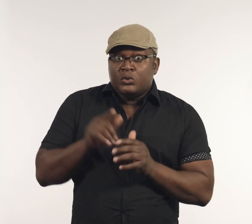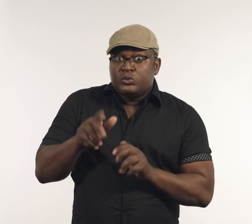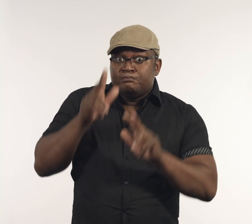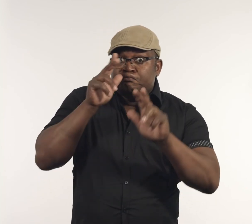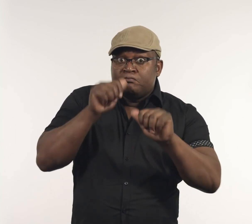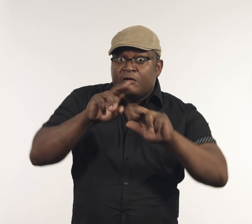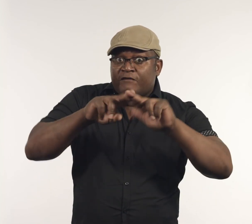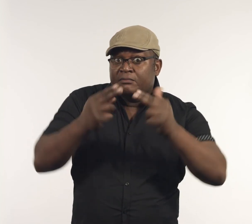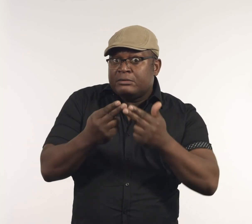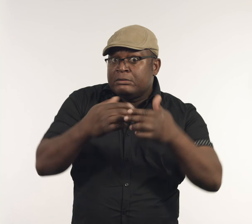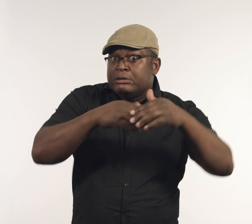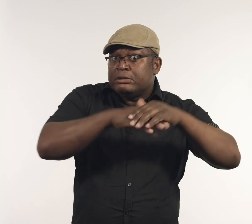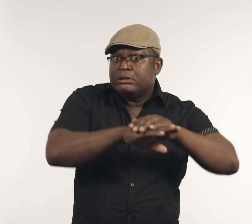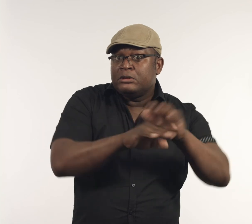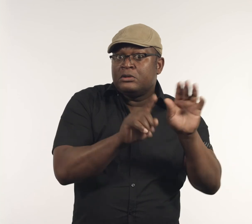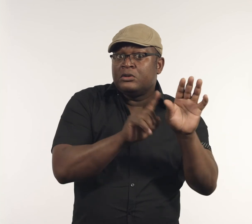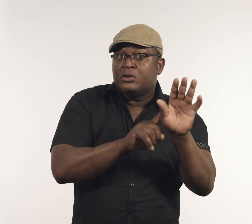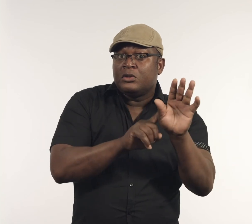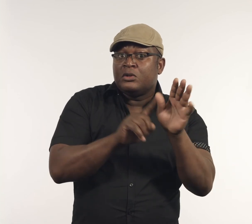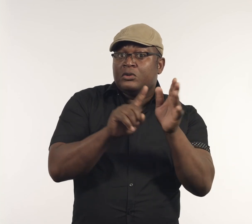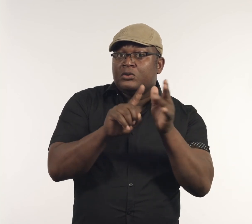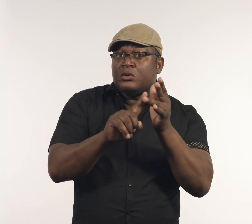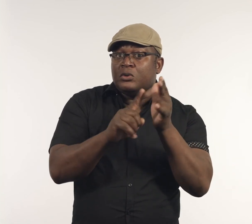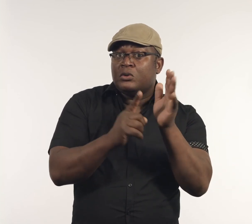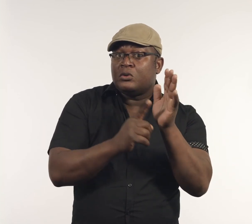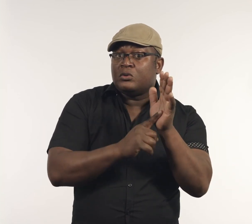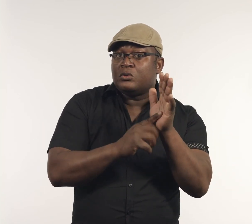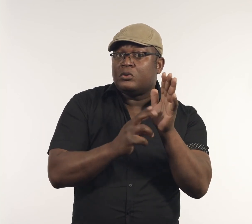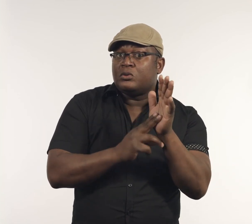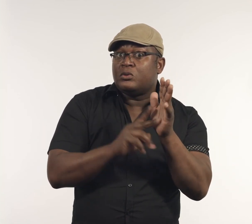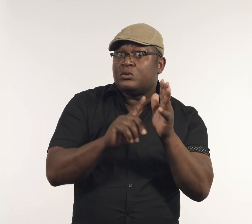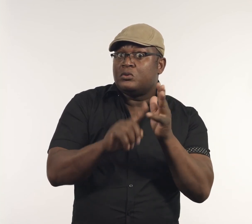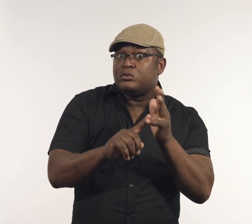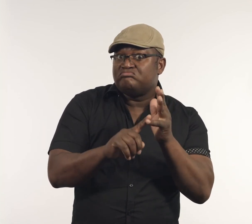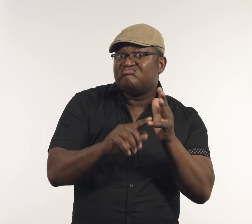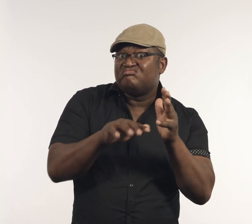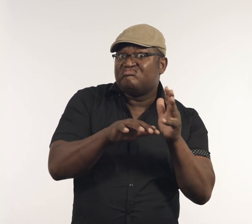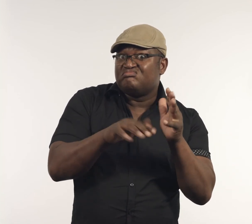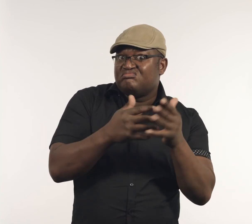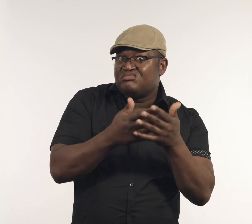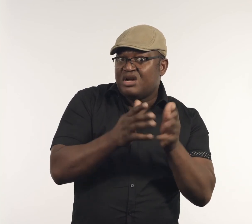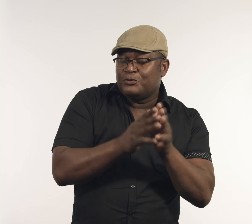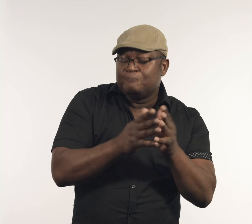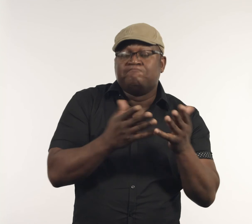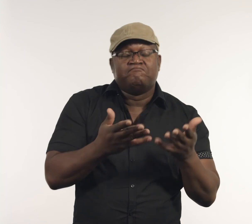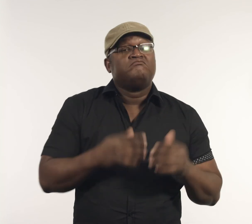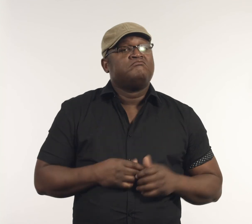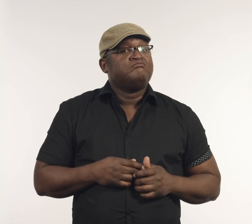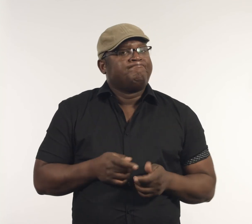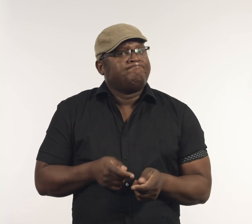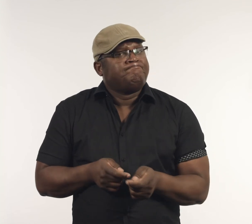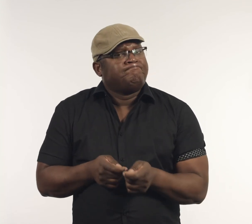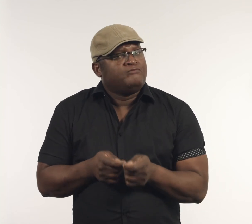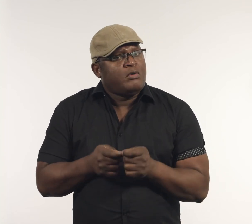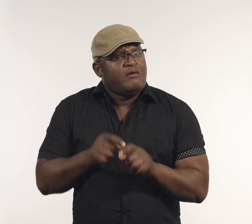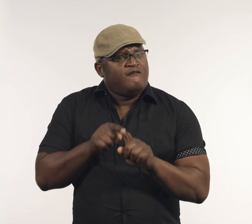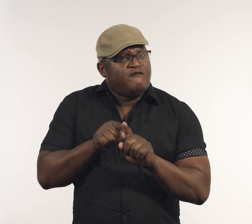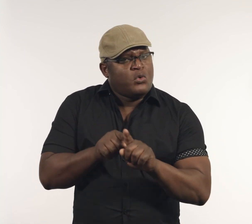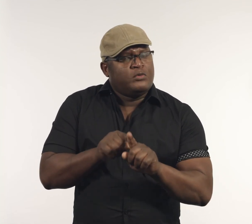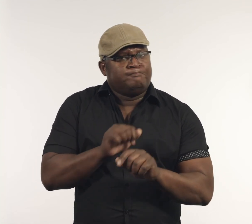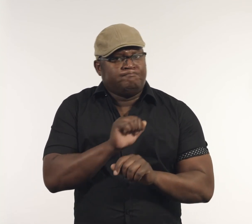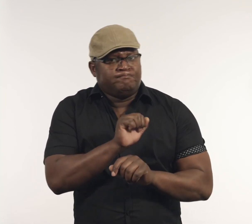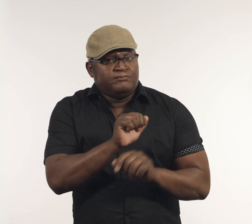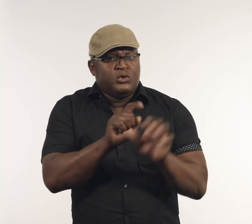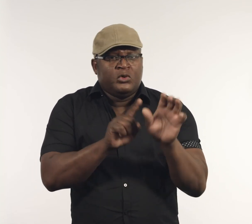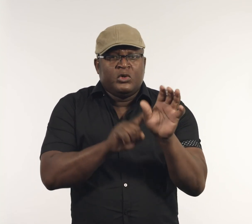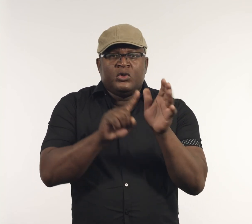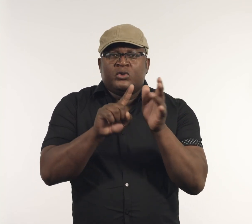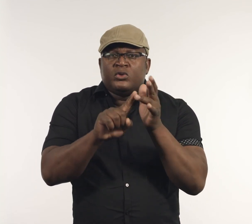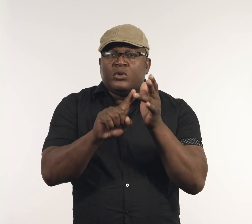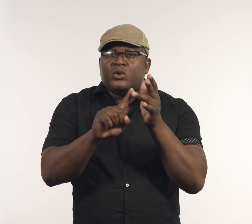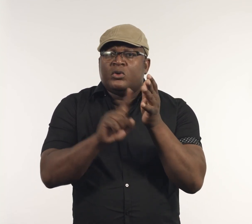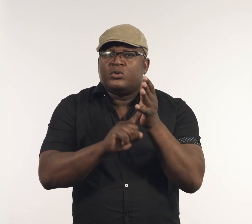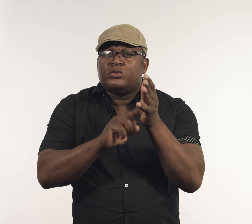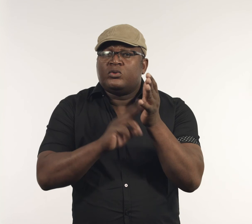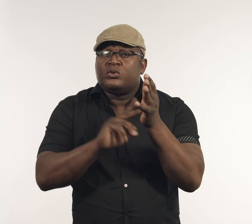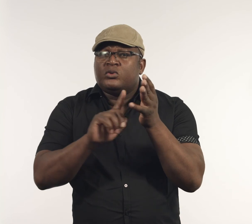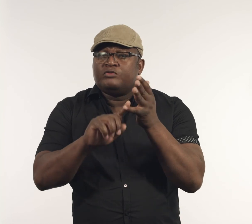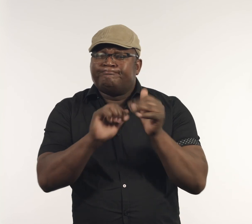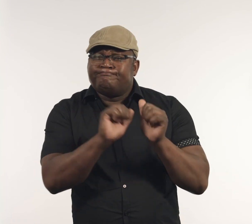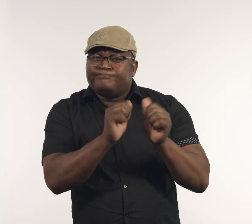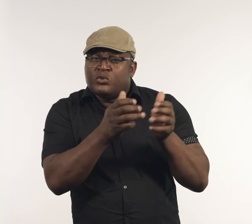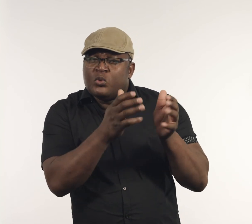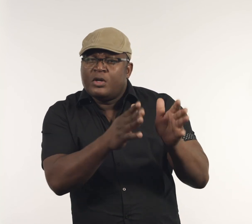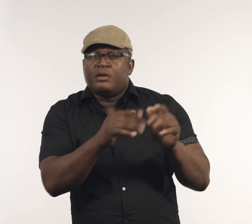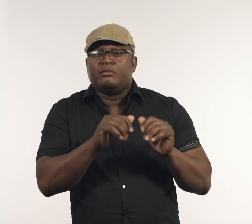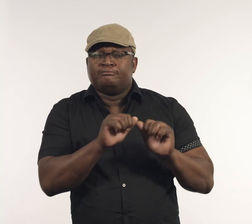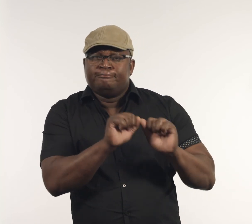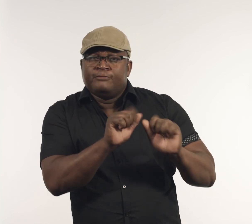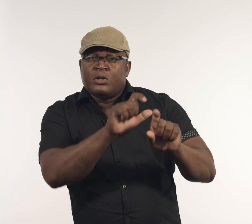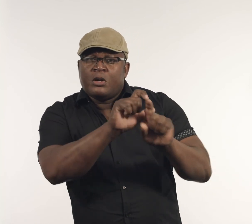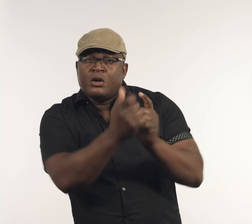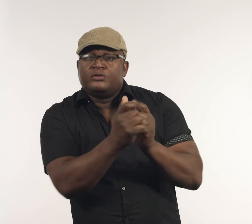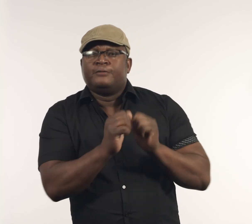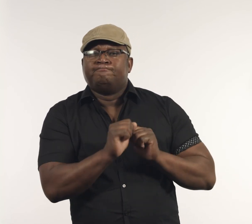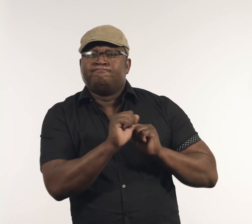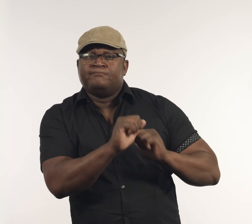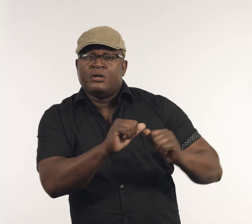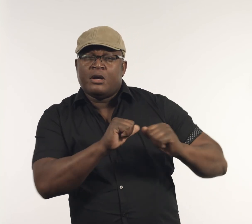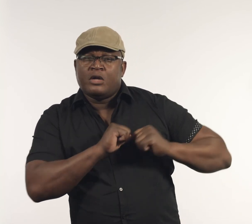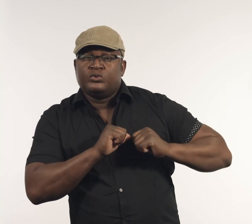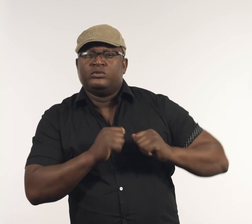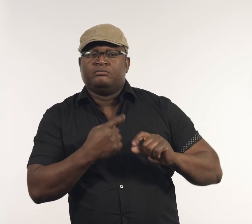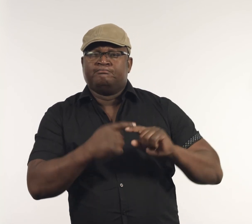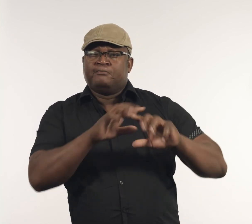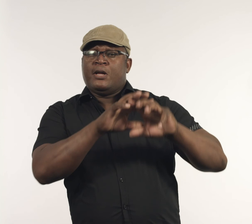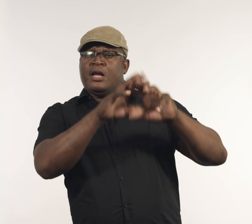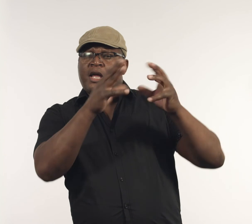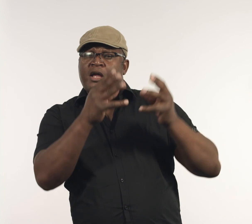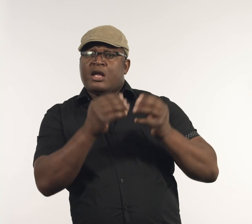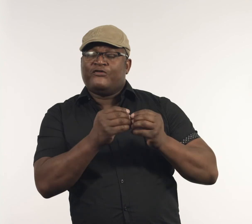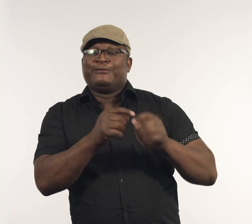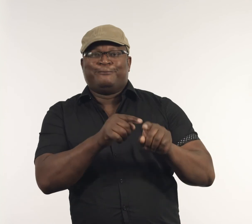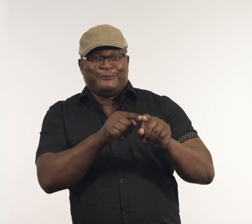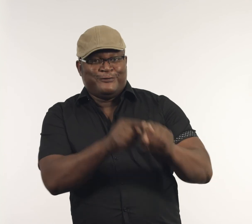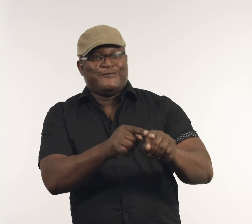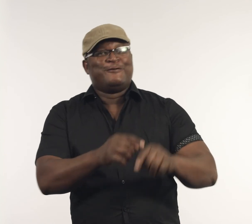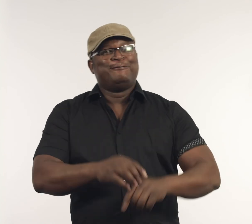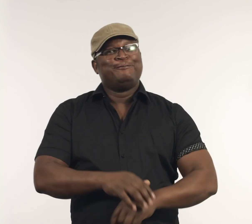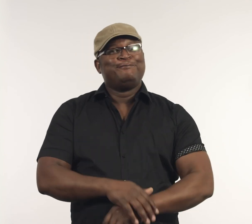This is how family life goes on in Yolŋu way, Yolŋu culture, in Yolŋu attitude, Yolŋu everything. ‘